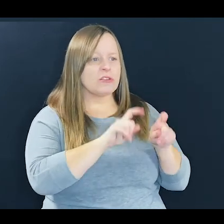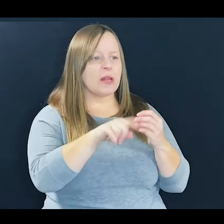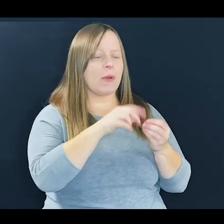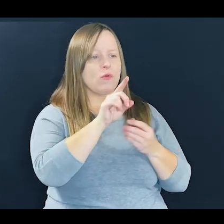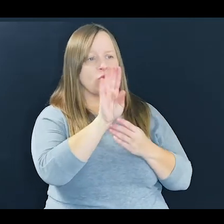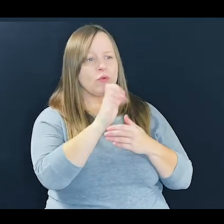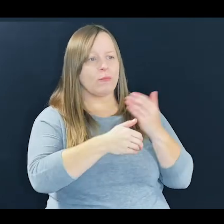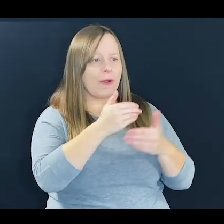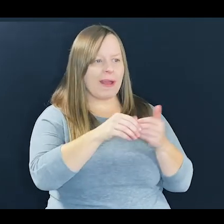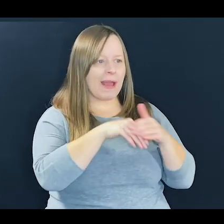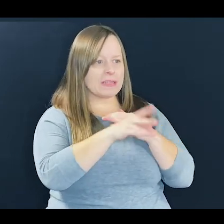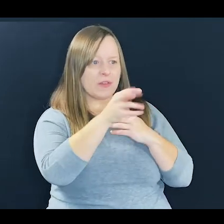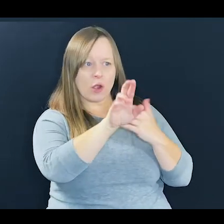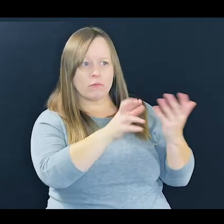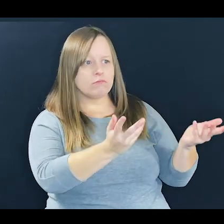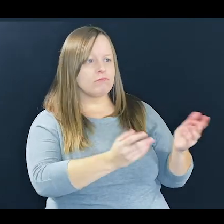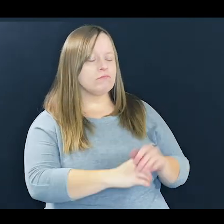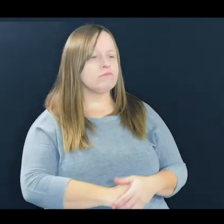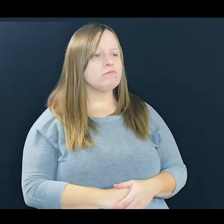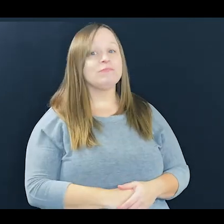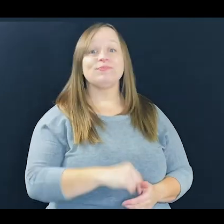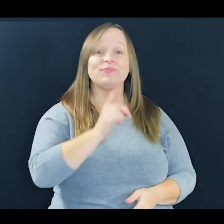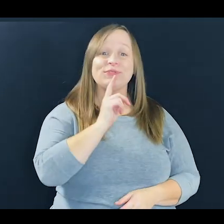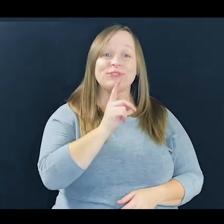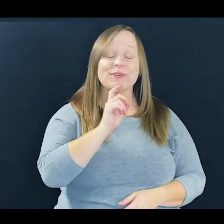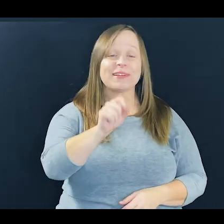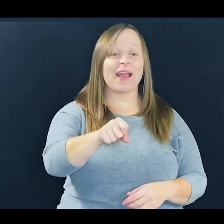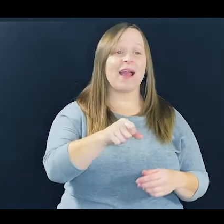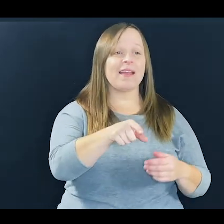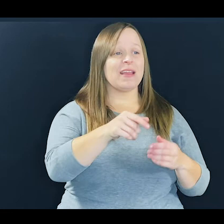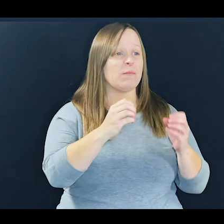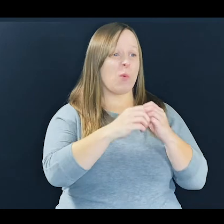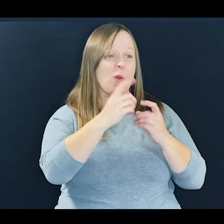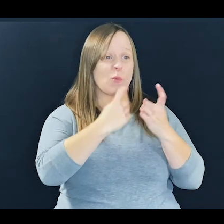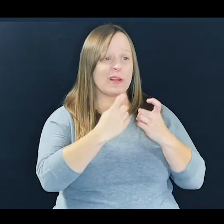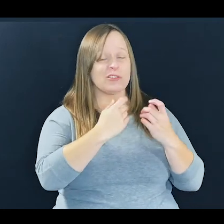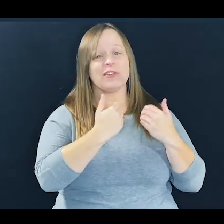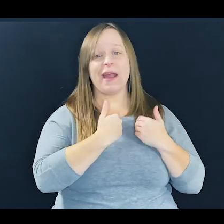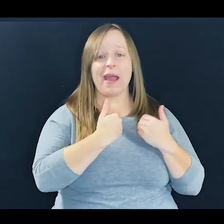due process and ACCES-VR? Sure, so if you have further questions,